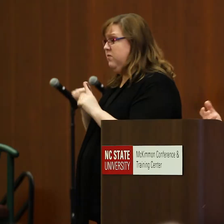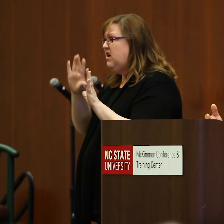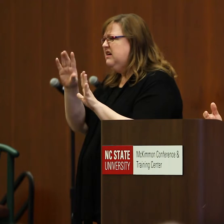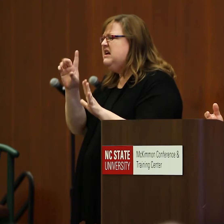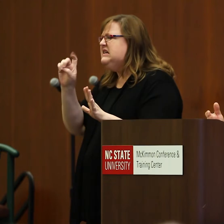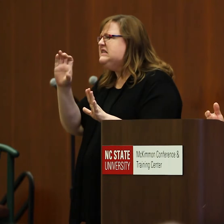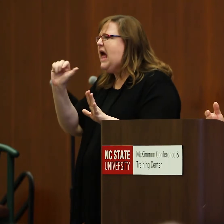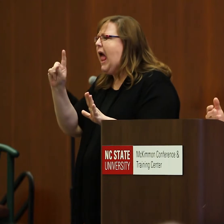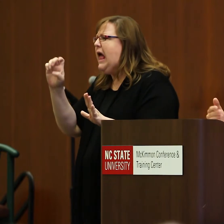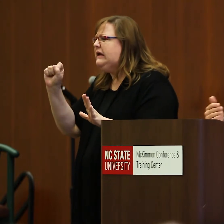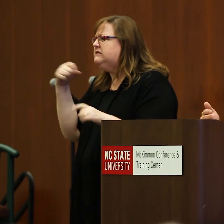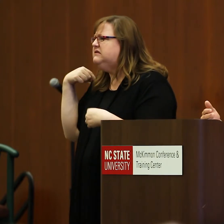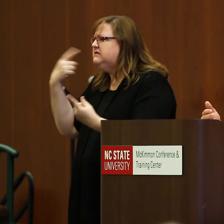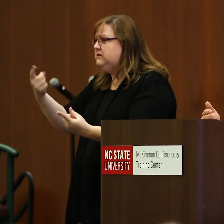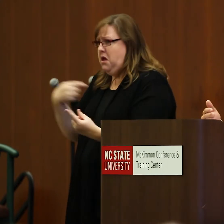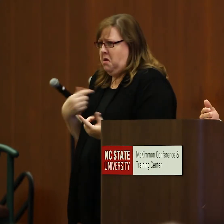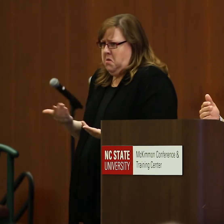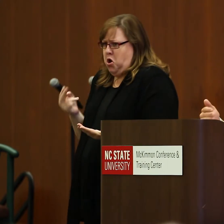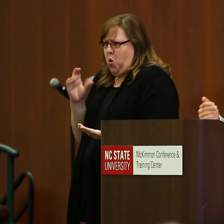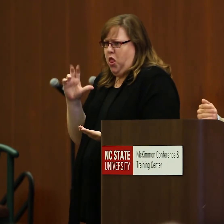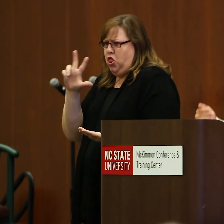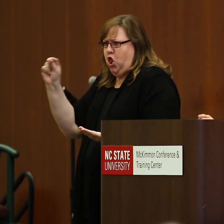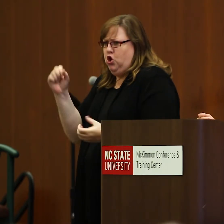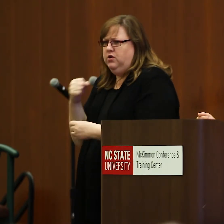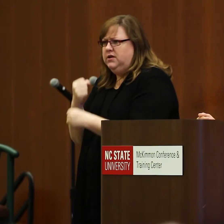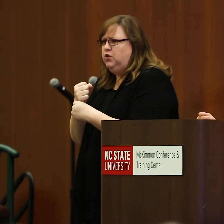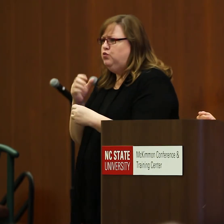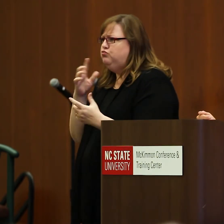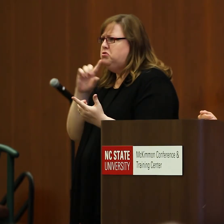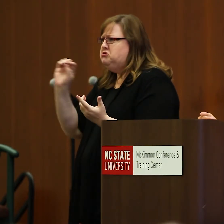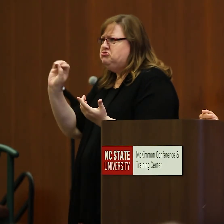I've been in North Carolina for thirty years and there is nothing bigger that we've